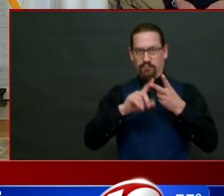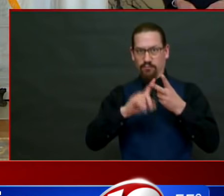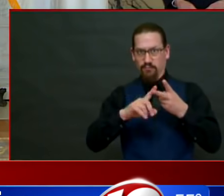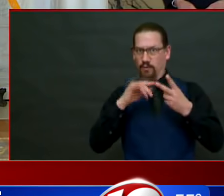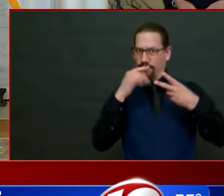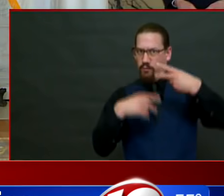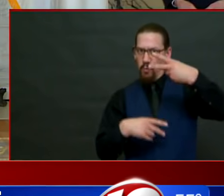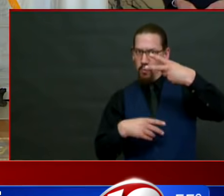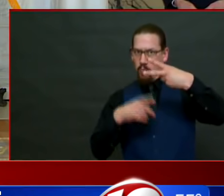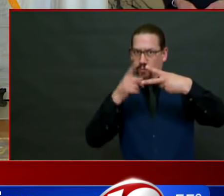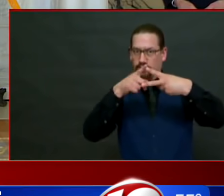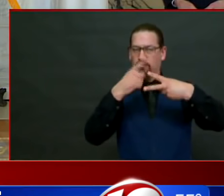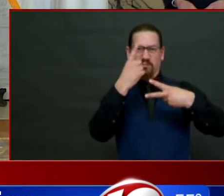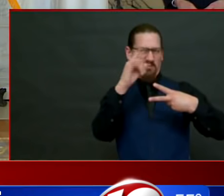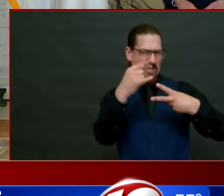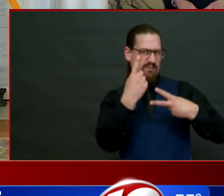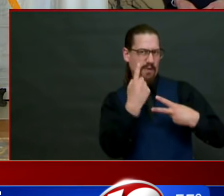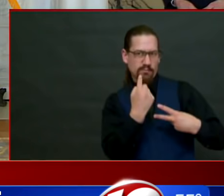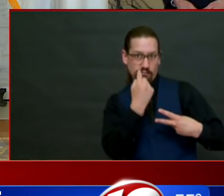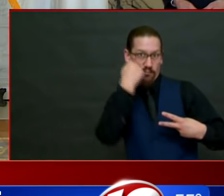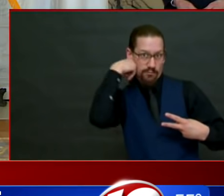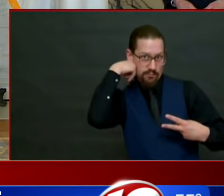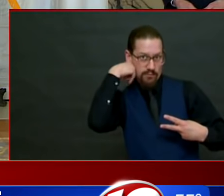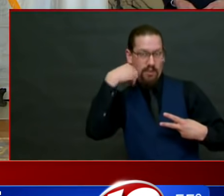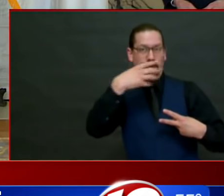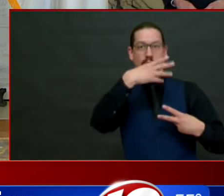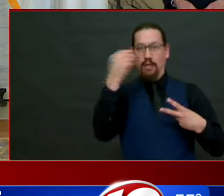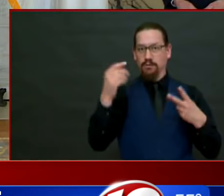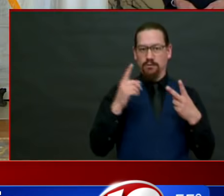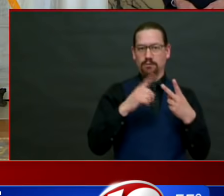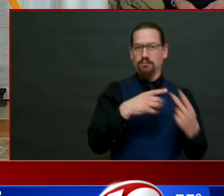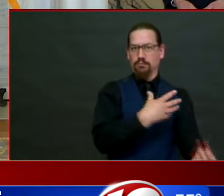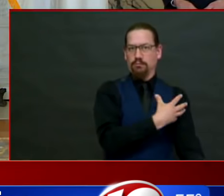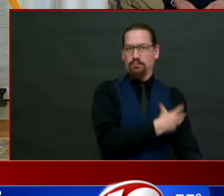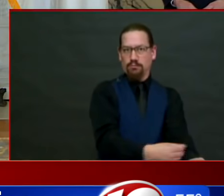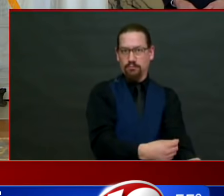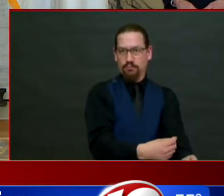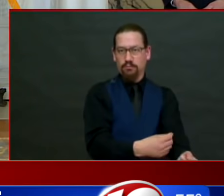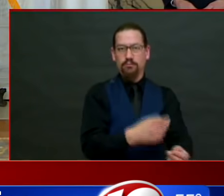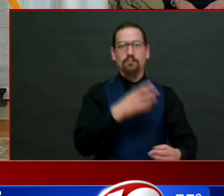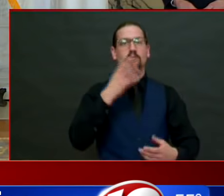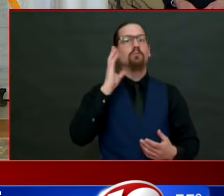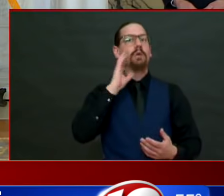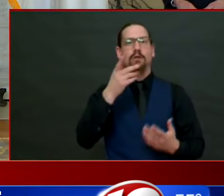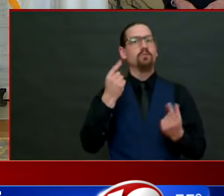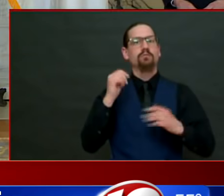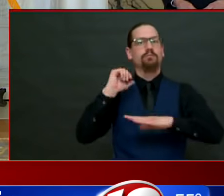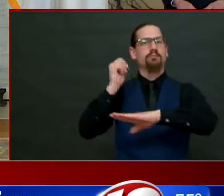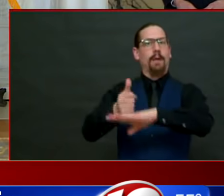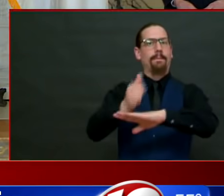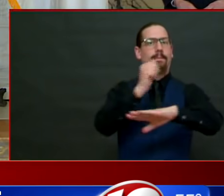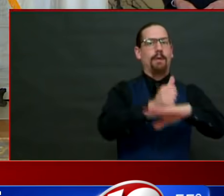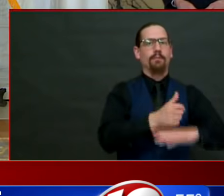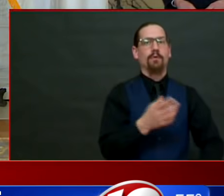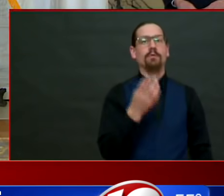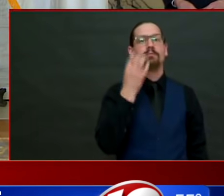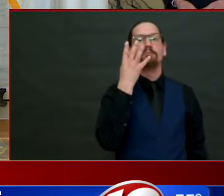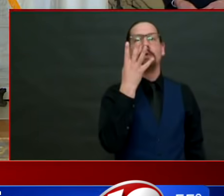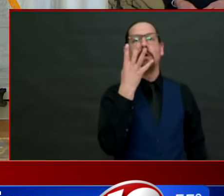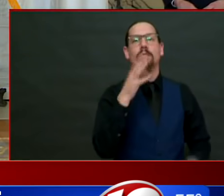KIND OF TEST WHERE YOU GET A SWAB IN YOUR NOSE, WITH THE BLOOD ANTIBODY TESTS.